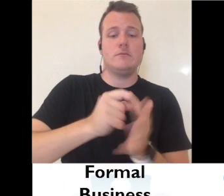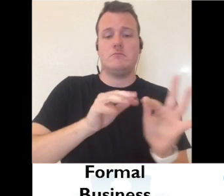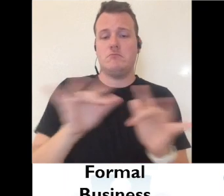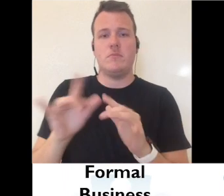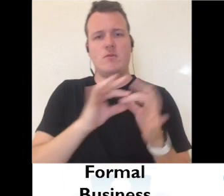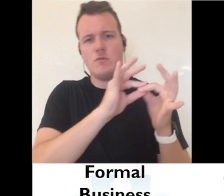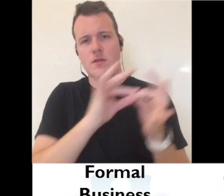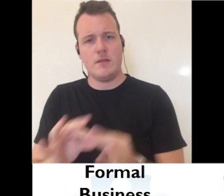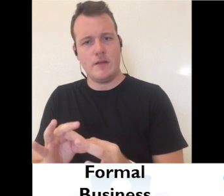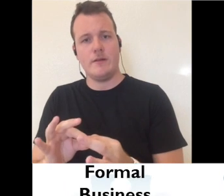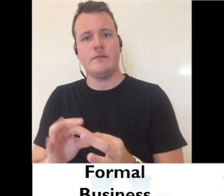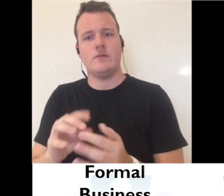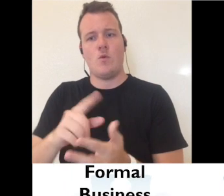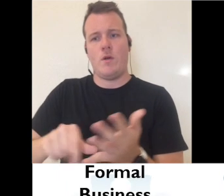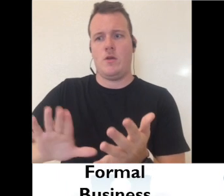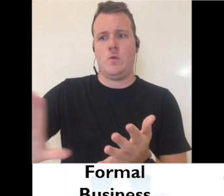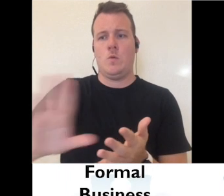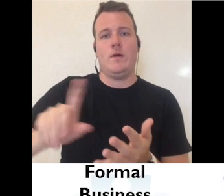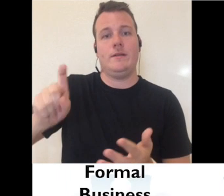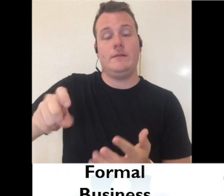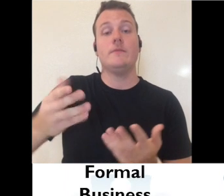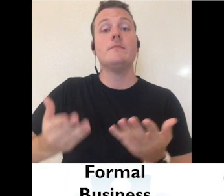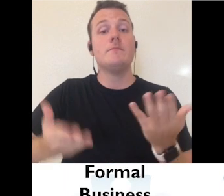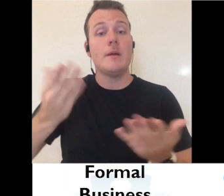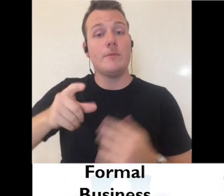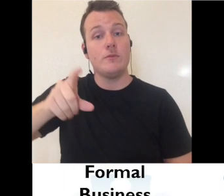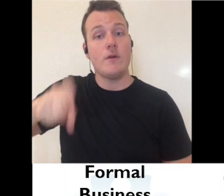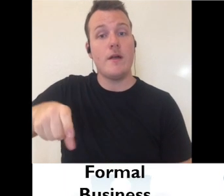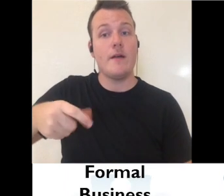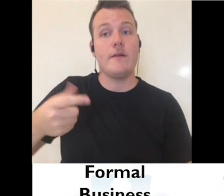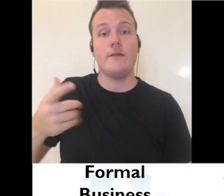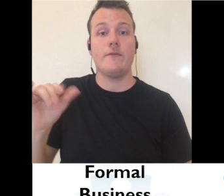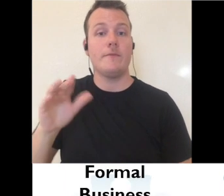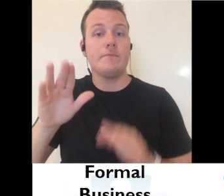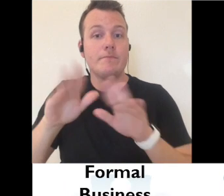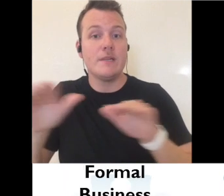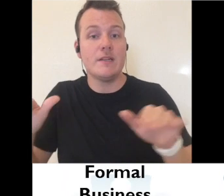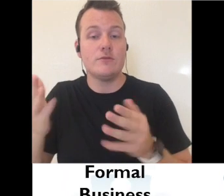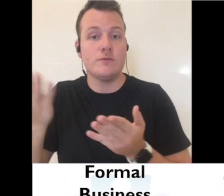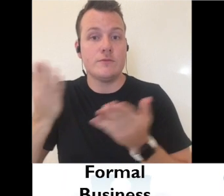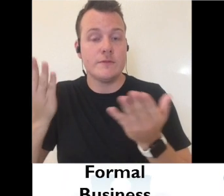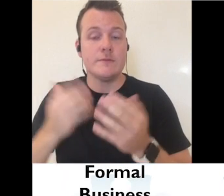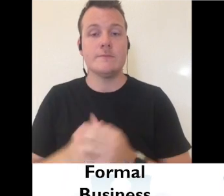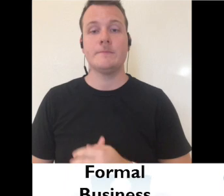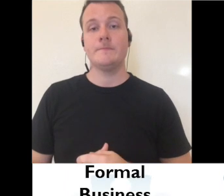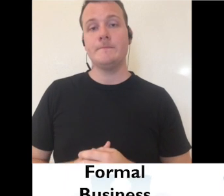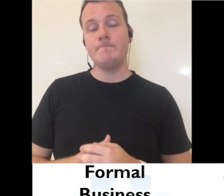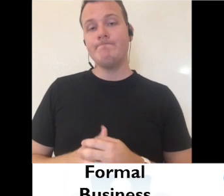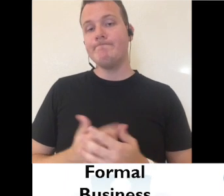closest big town where they have a huge pediatric centers may be 70, 80 miles away.